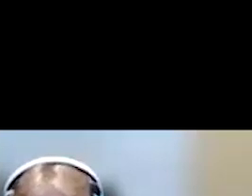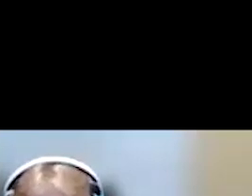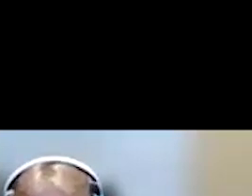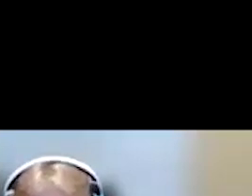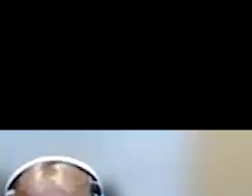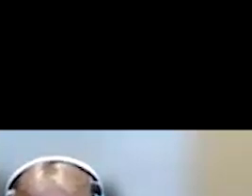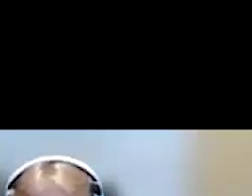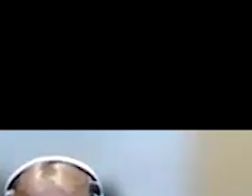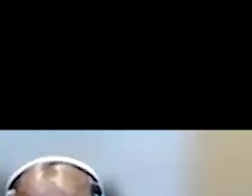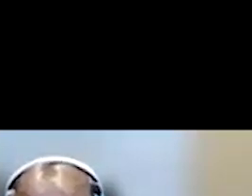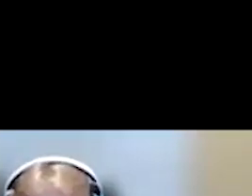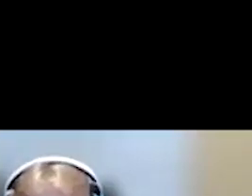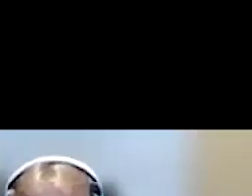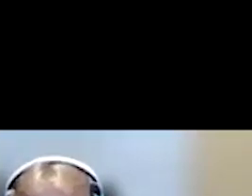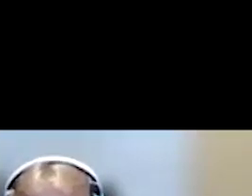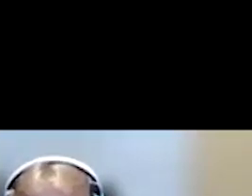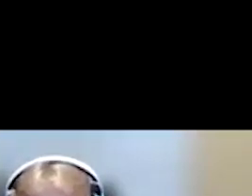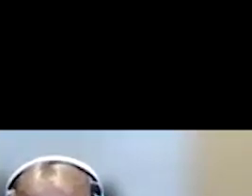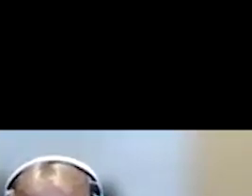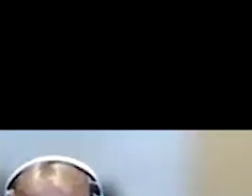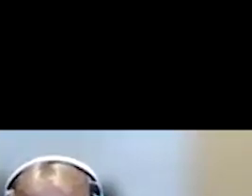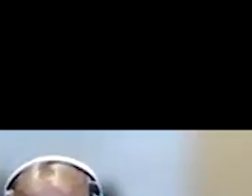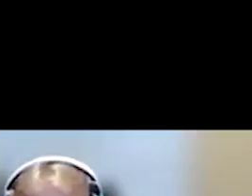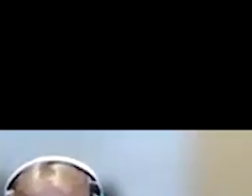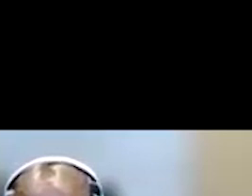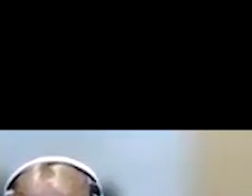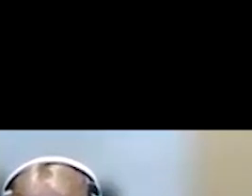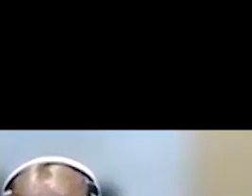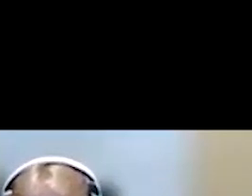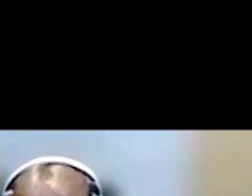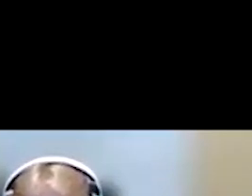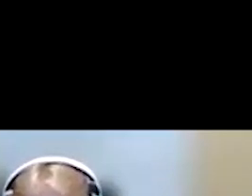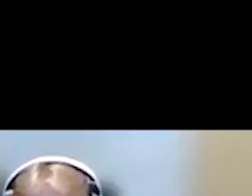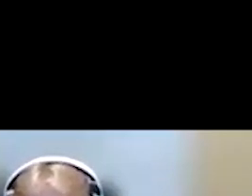embedding questions throughout, making it a, you know,